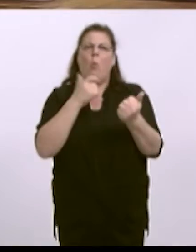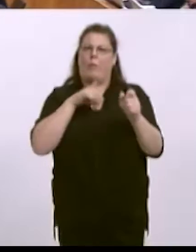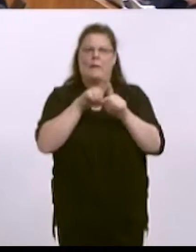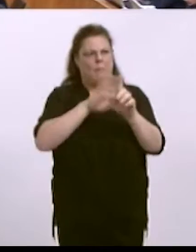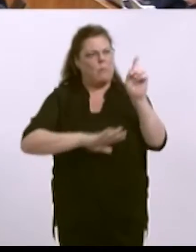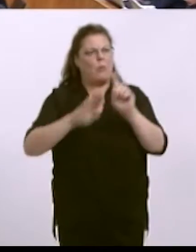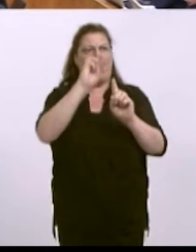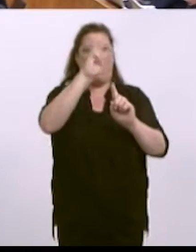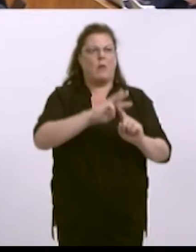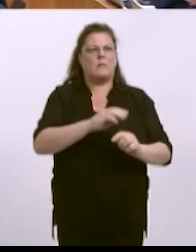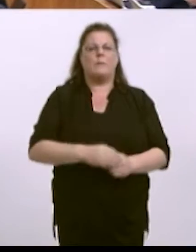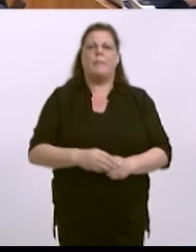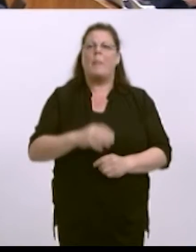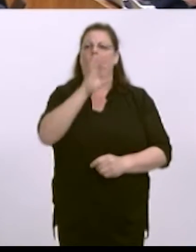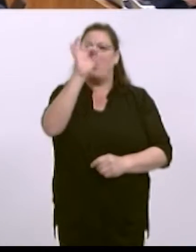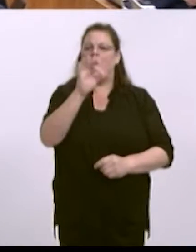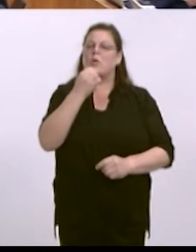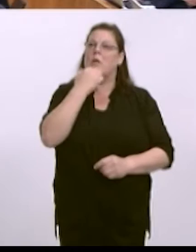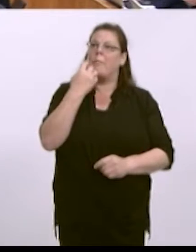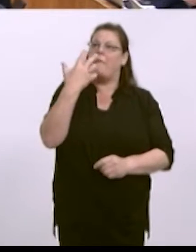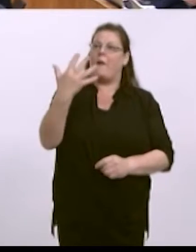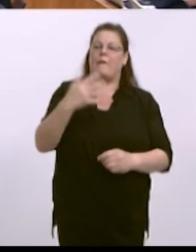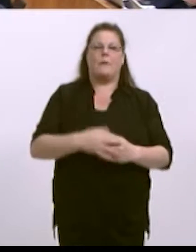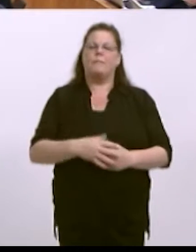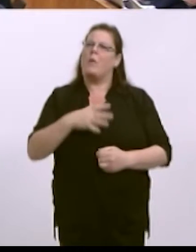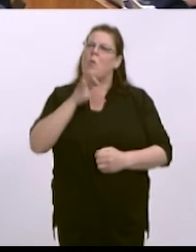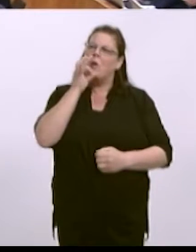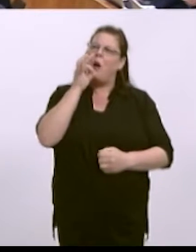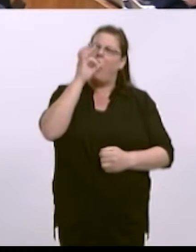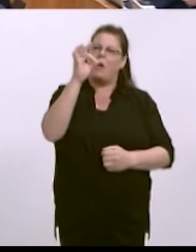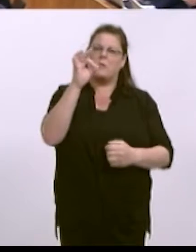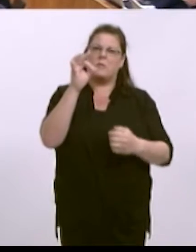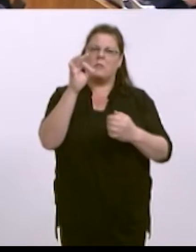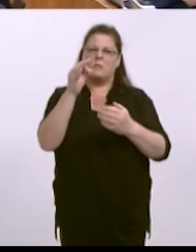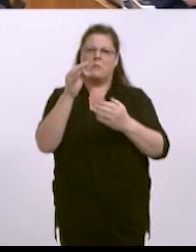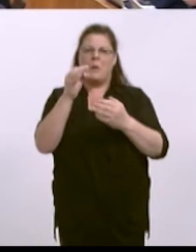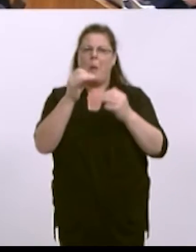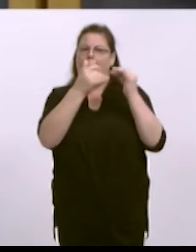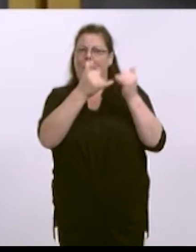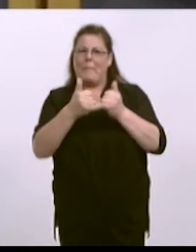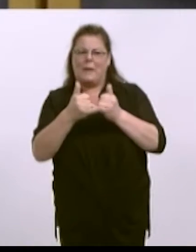Mark Reckless: 5. Beth fydd y gost o roi grantiau prawf modd i fyfyrwyr sydd newydd gymhwyso